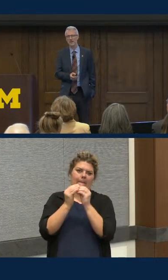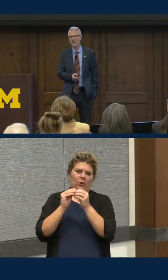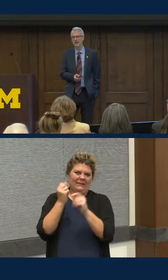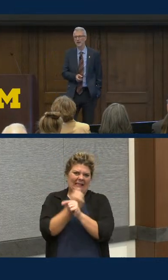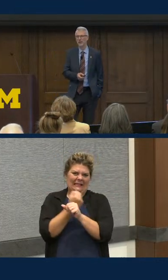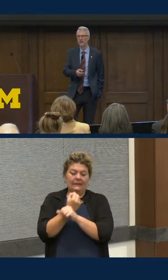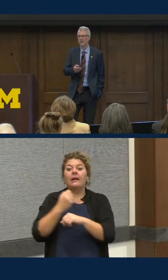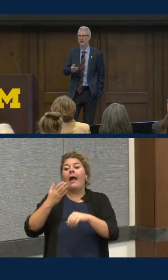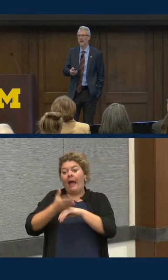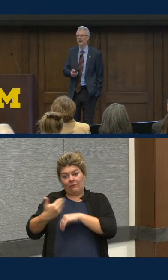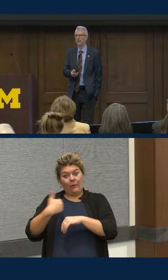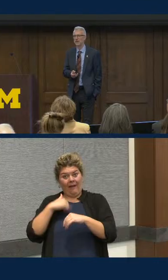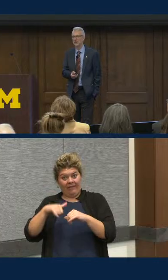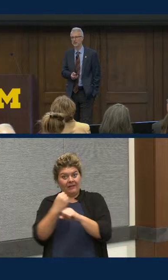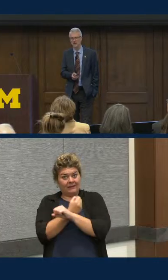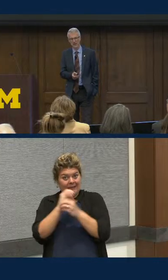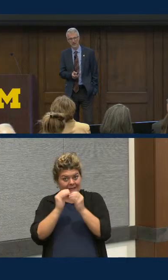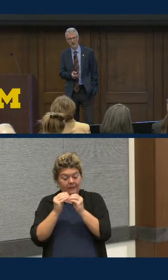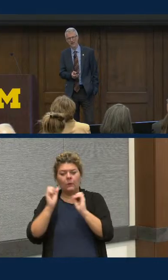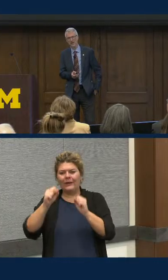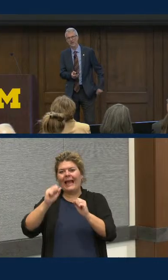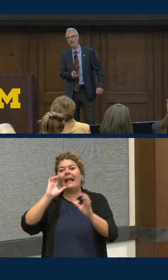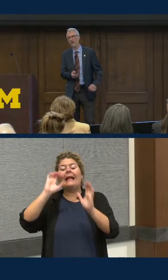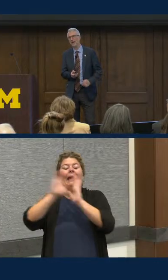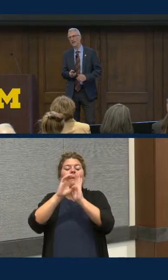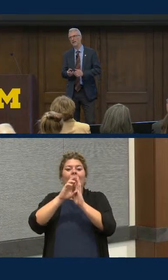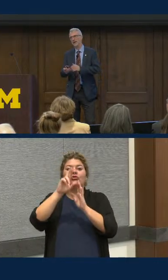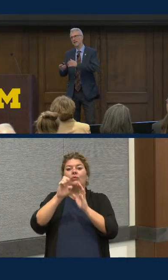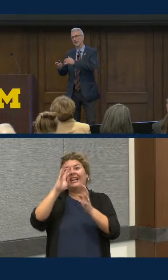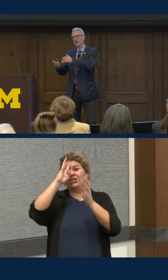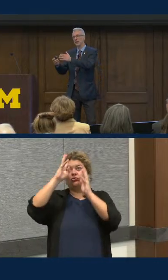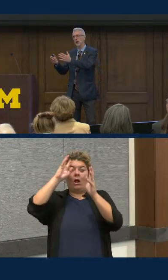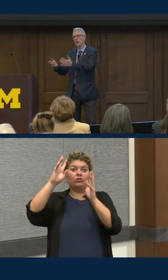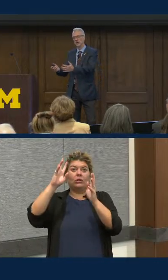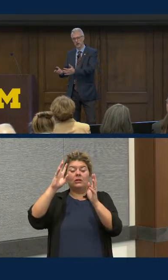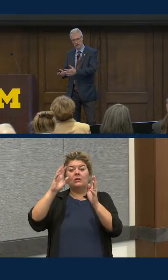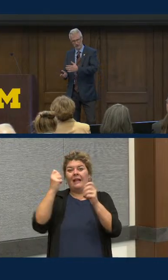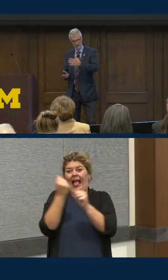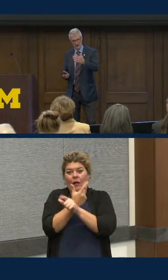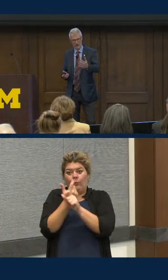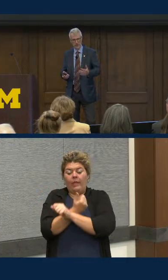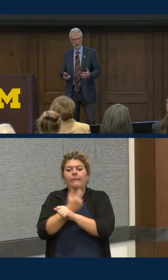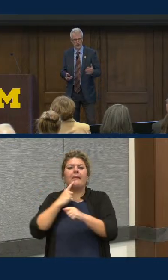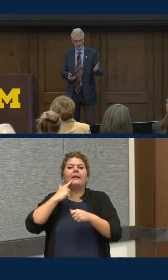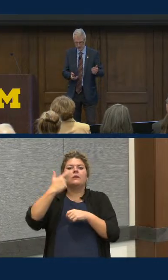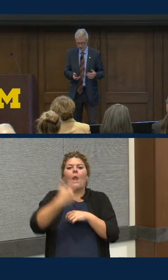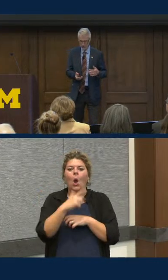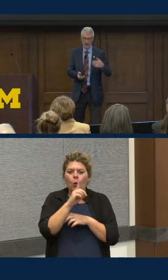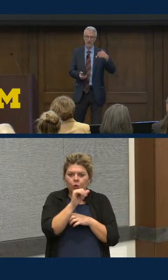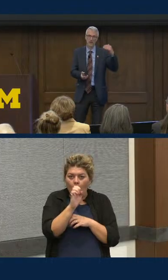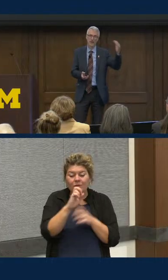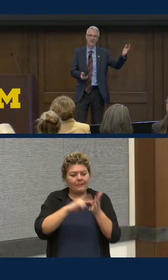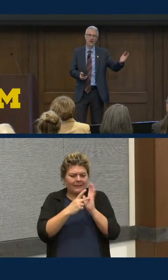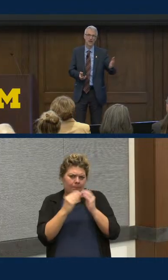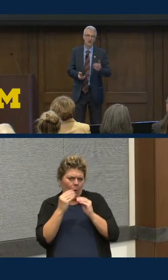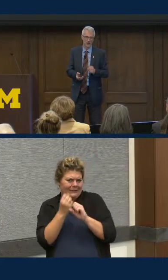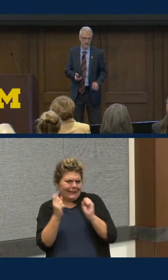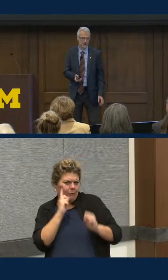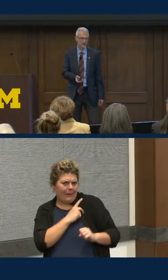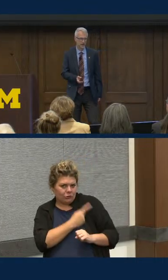can do an image algorithm with